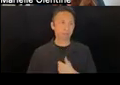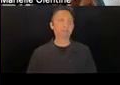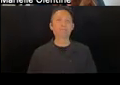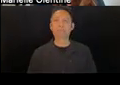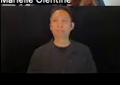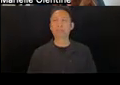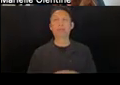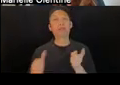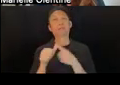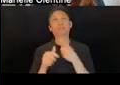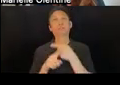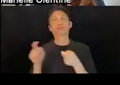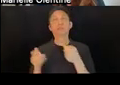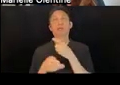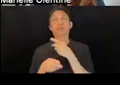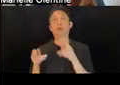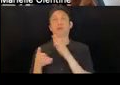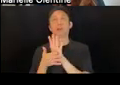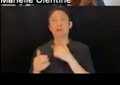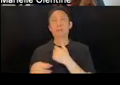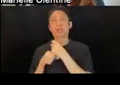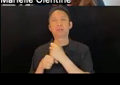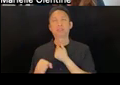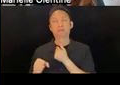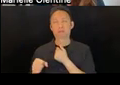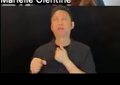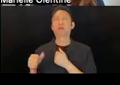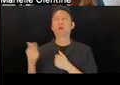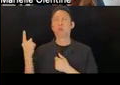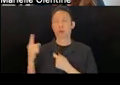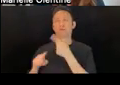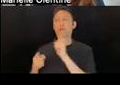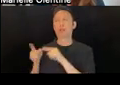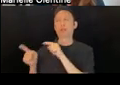Negotiate screening fees, travel stipends. Even if it's not offered, you can ask.